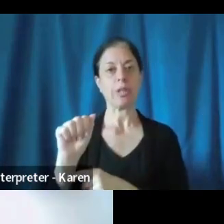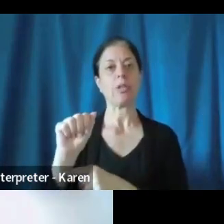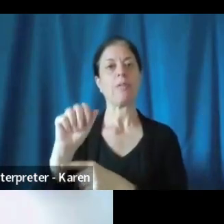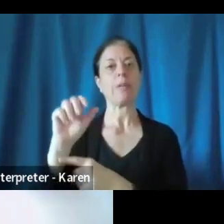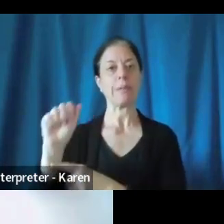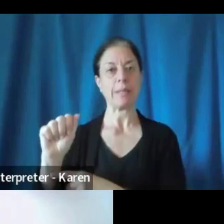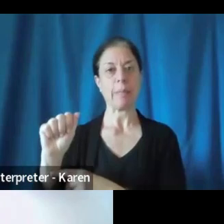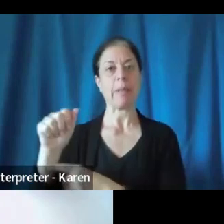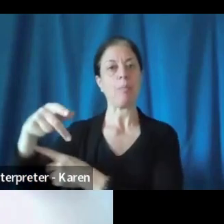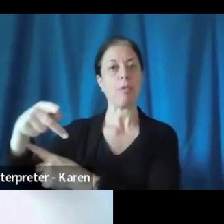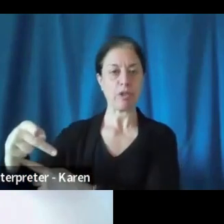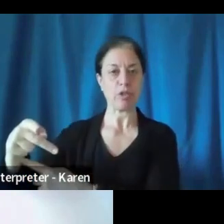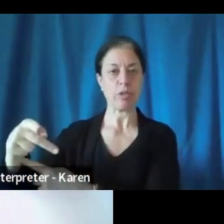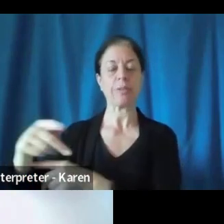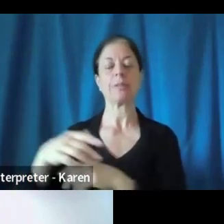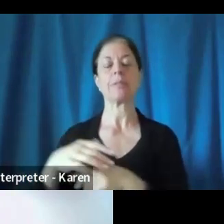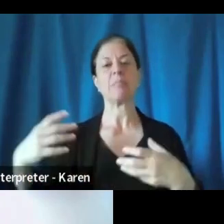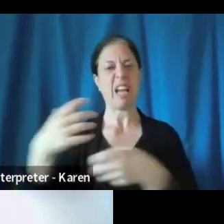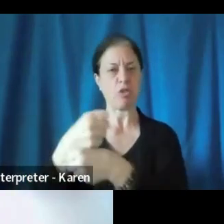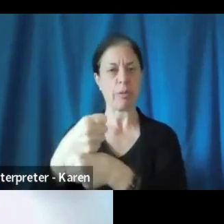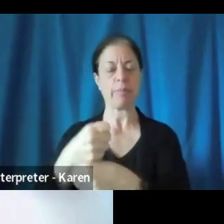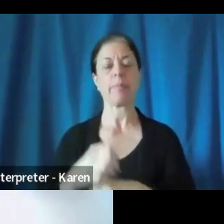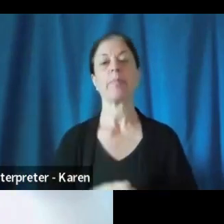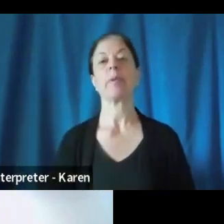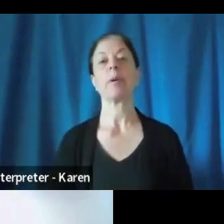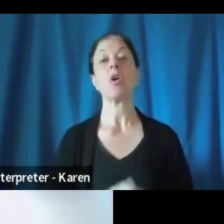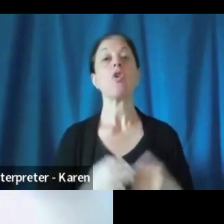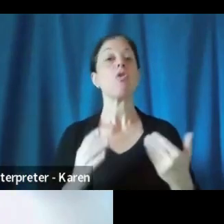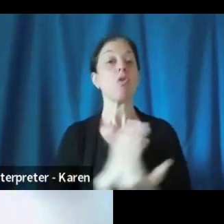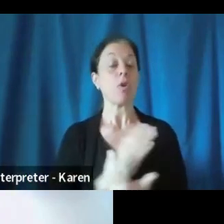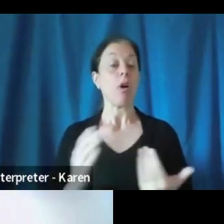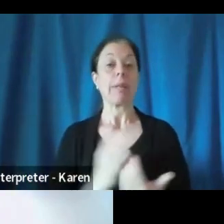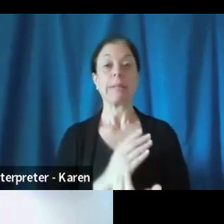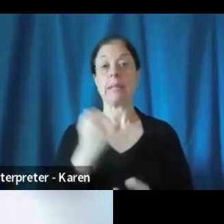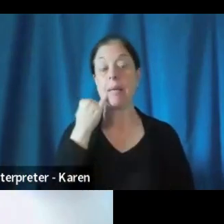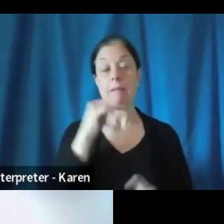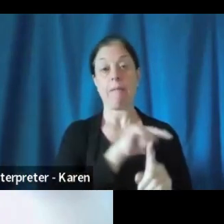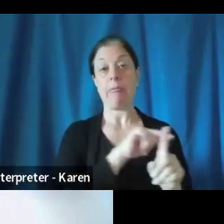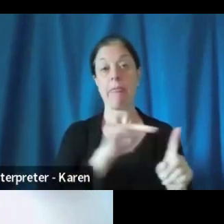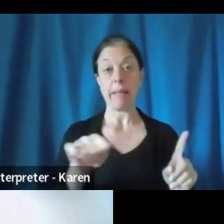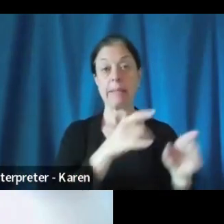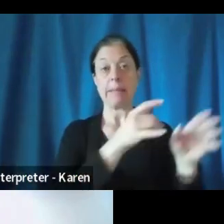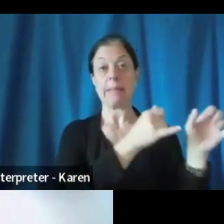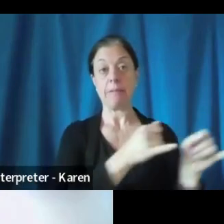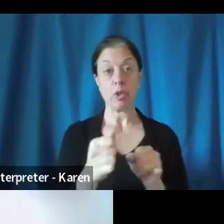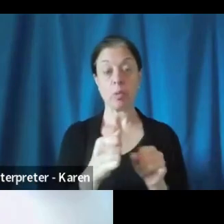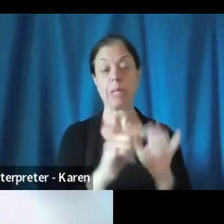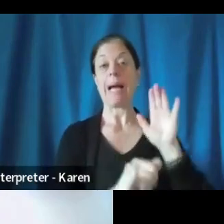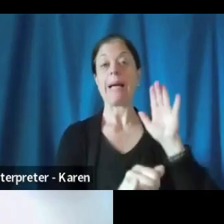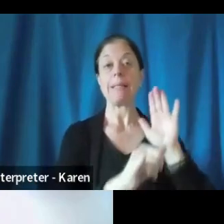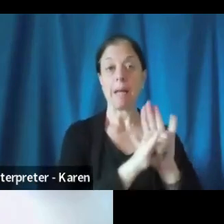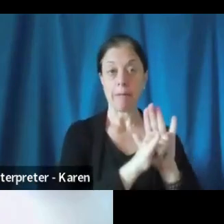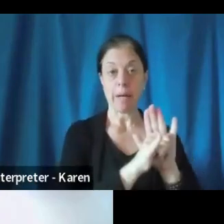core competency credentials which is a